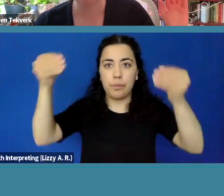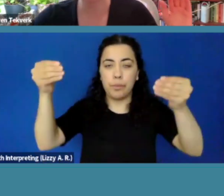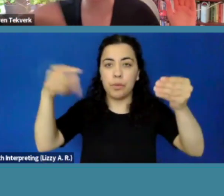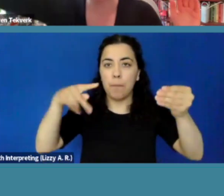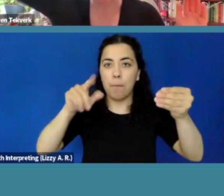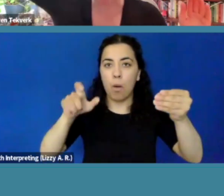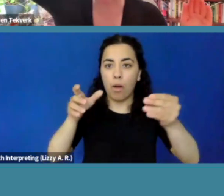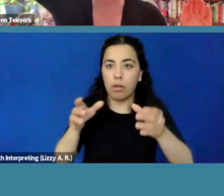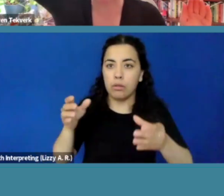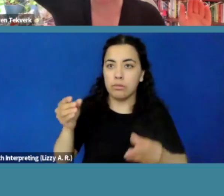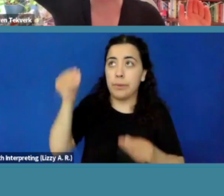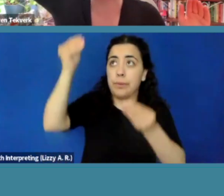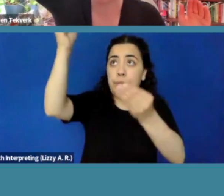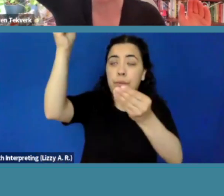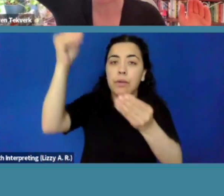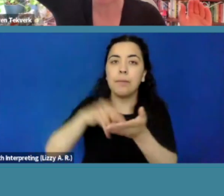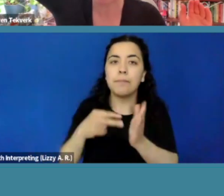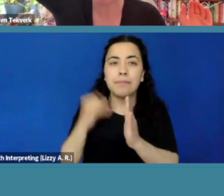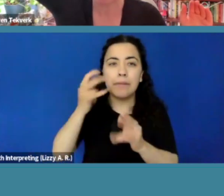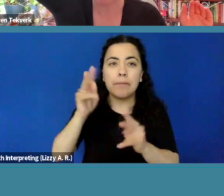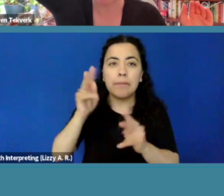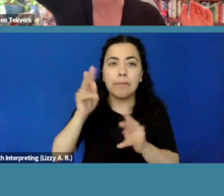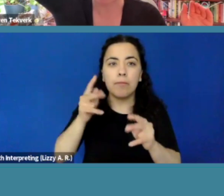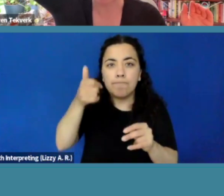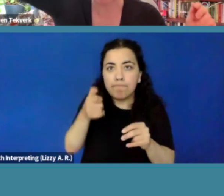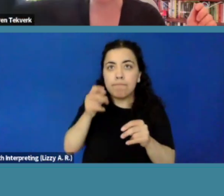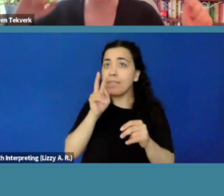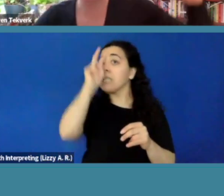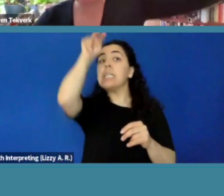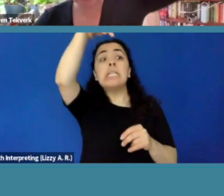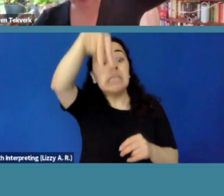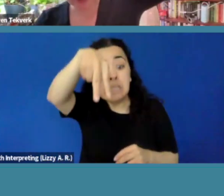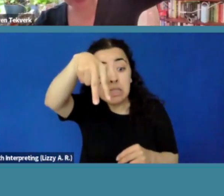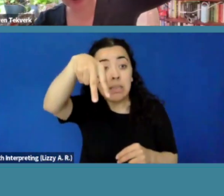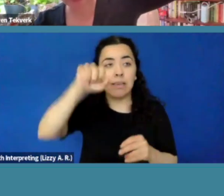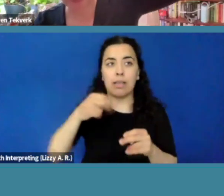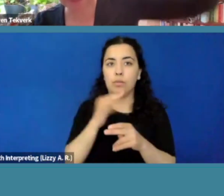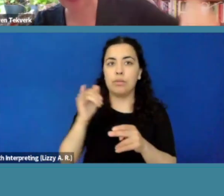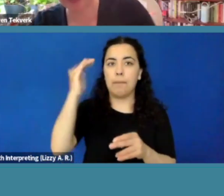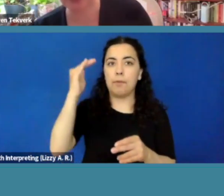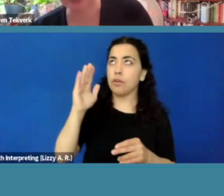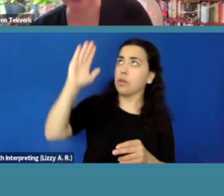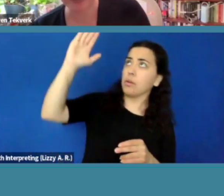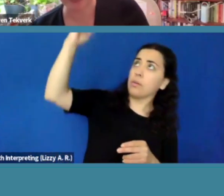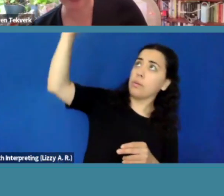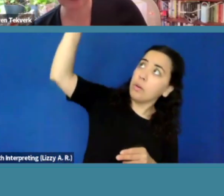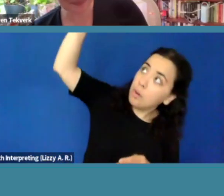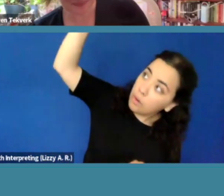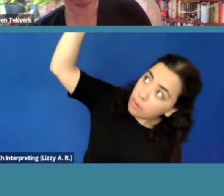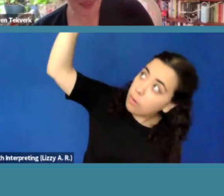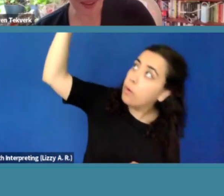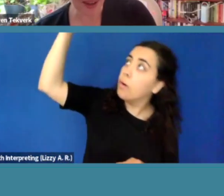who couldn't see over high habitats to use the mirror to look around in that space instead.